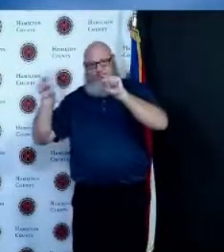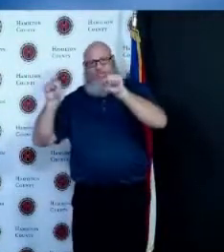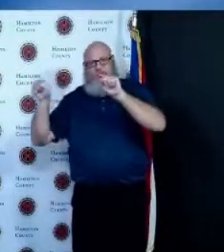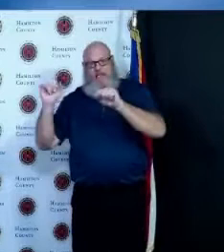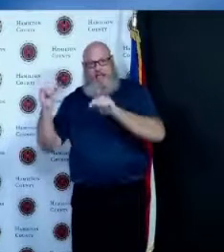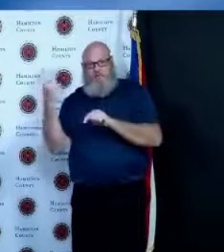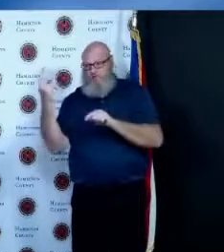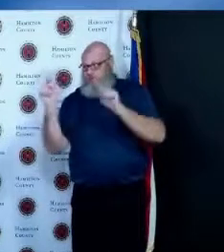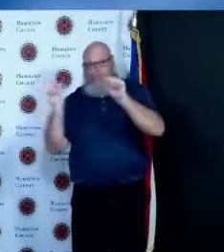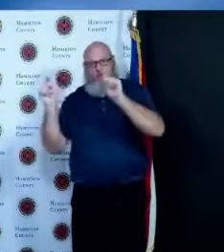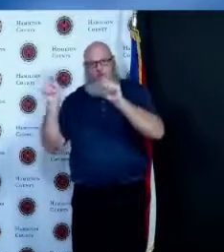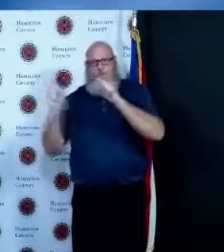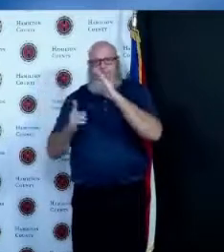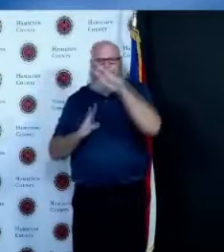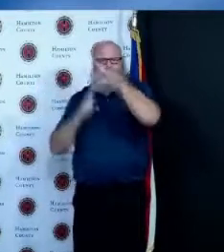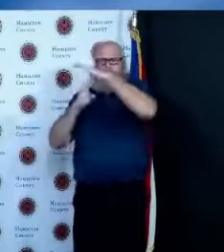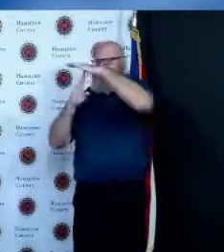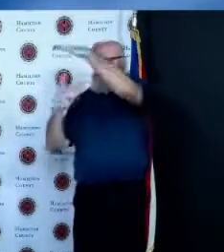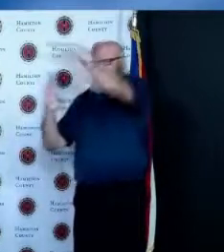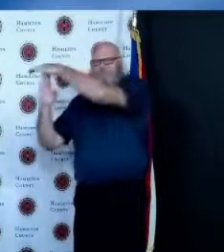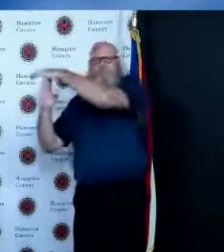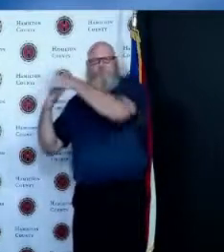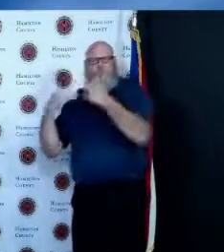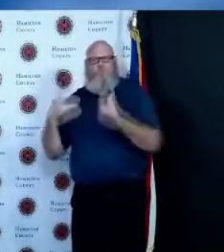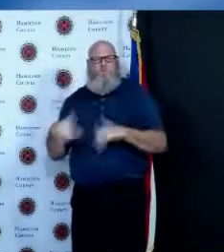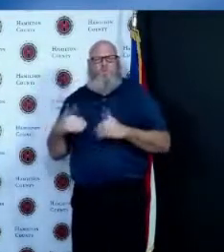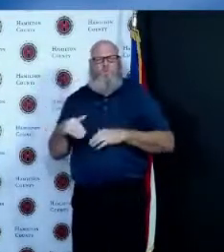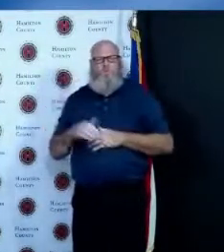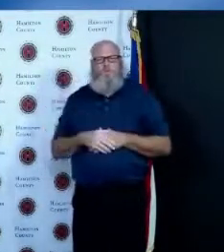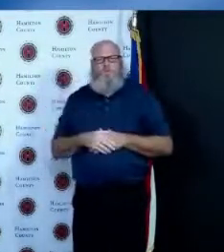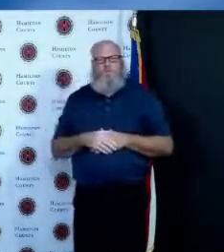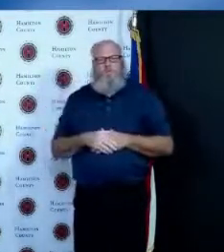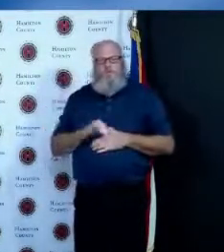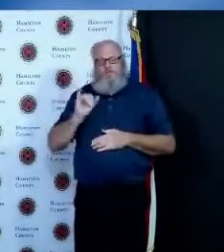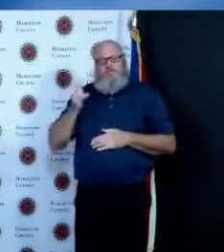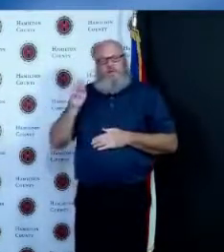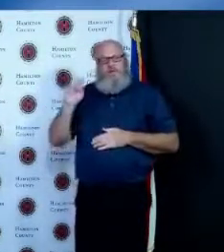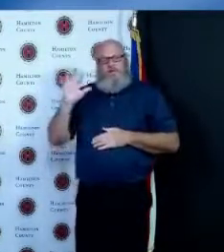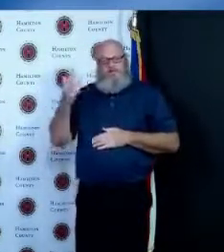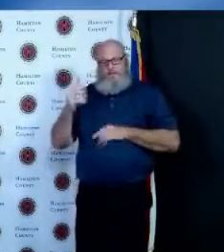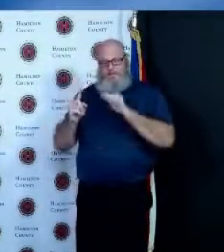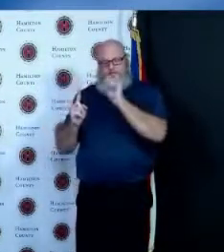I really do believe that the second piece the January 5th peak was attributed to Christmas and